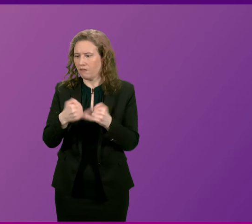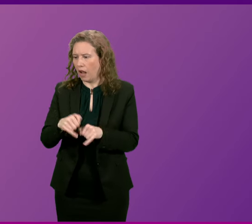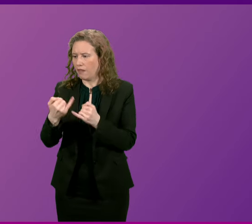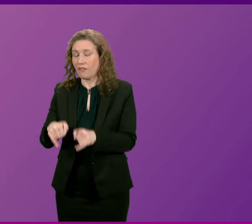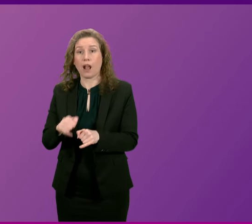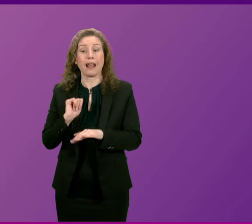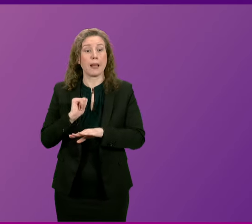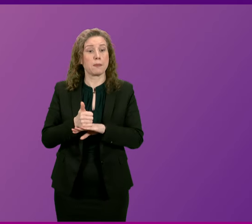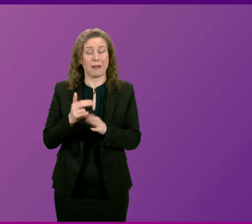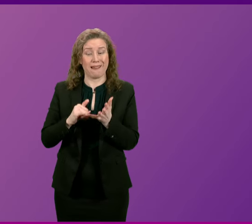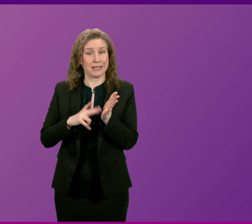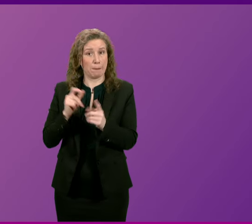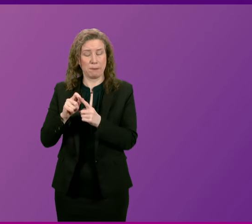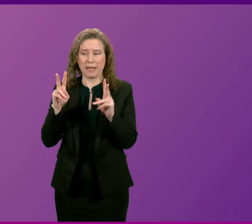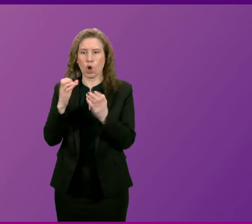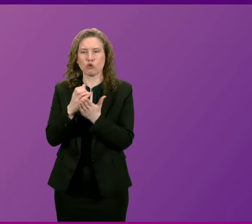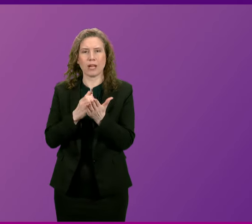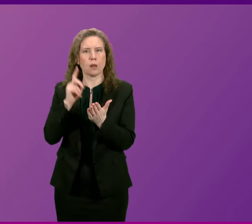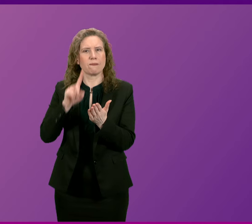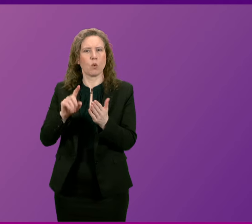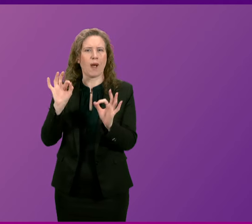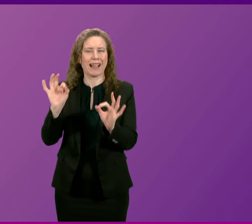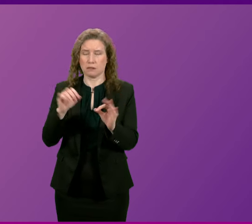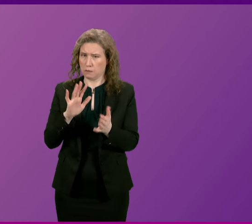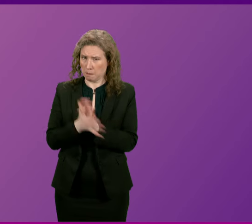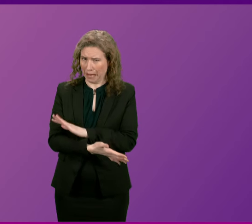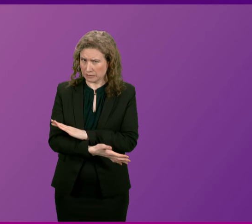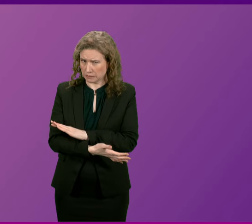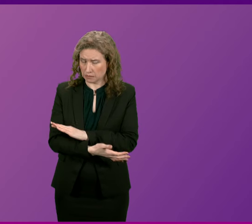the SNP’s curriculum for excellence was a mess. He is smiling at that—but I say to him that it